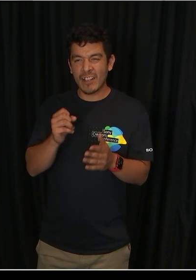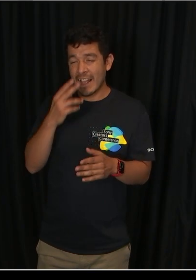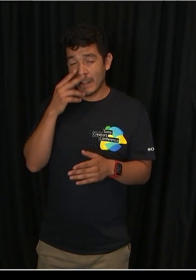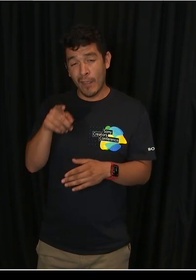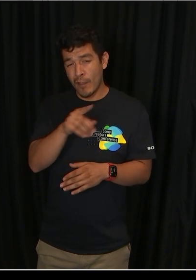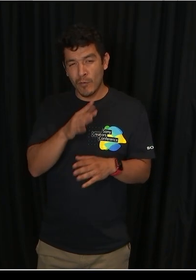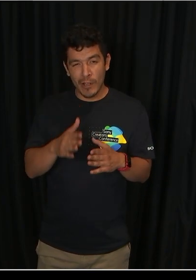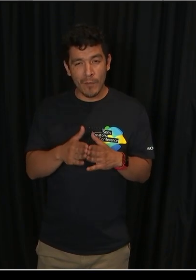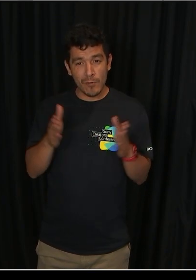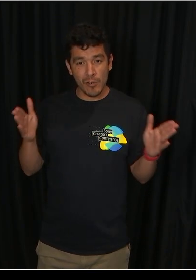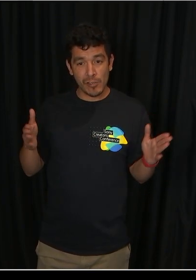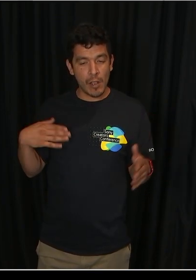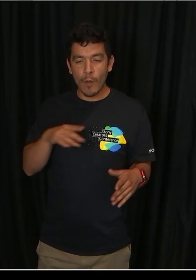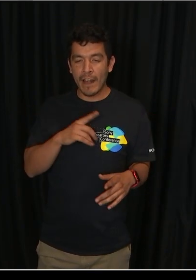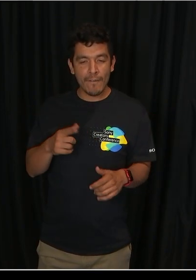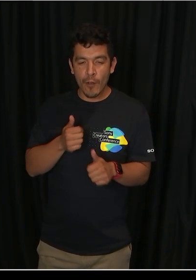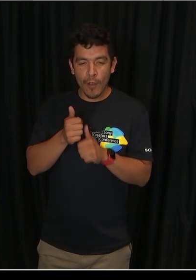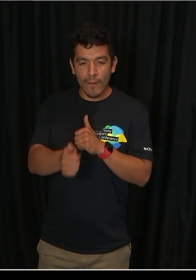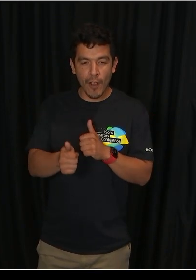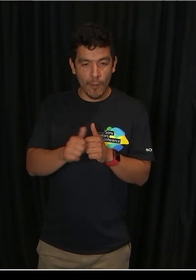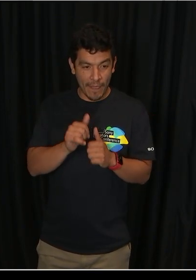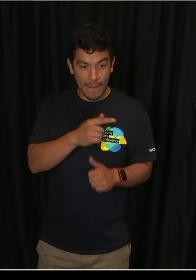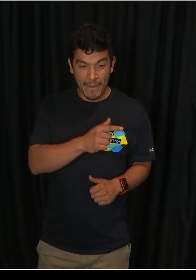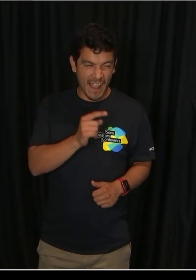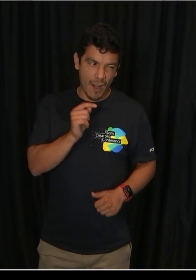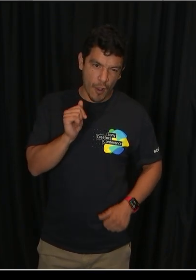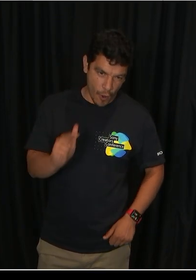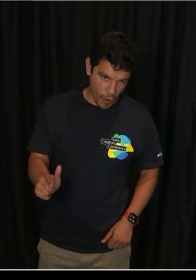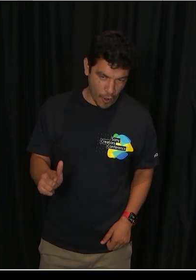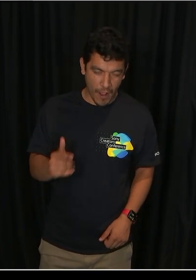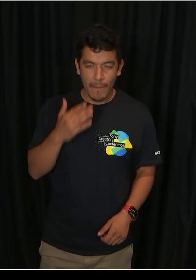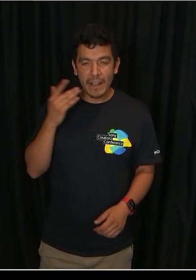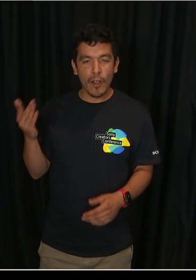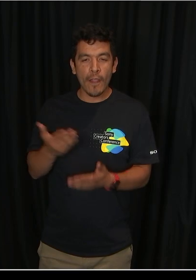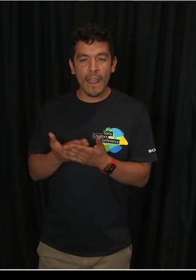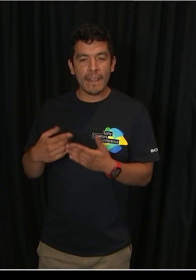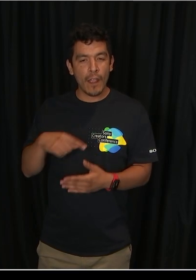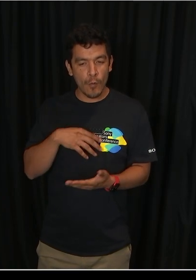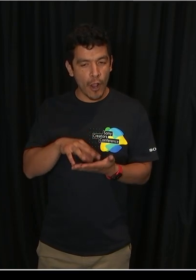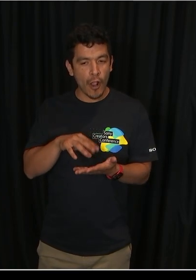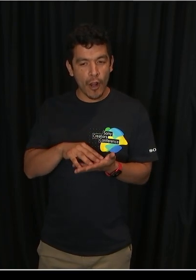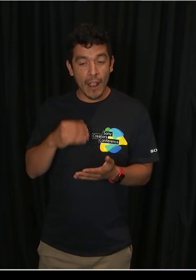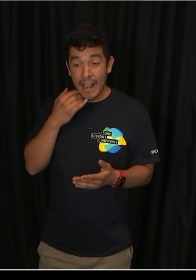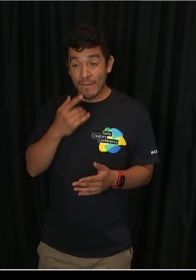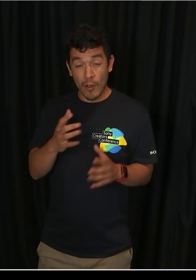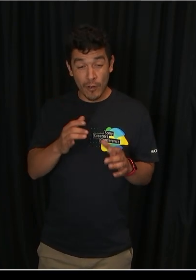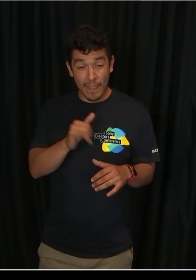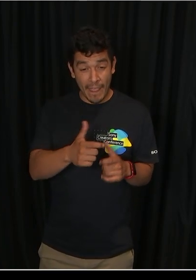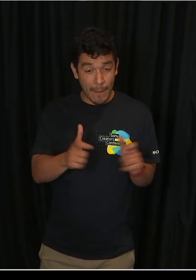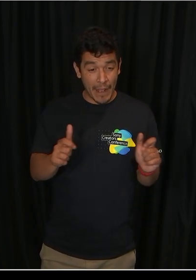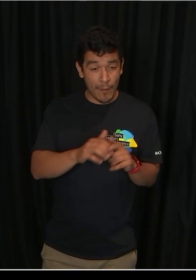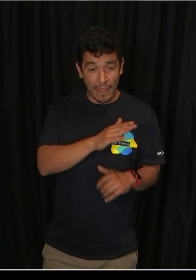We never went this far with him at all. And that's because of those things that we had learned. If we had gone this big with his performance,